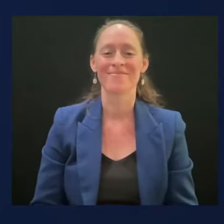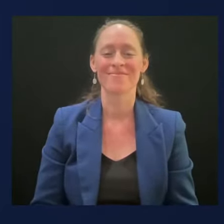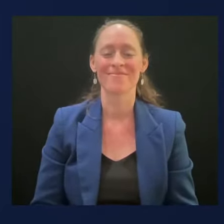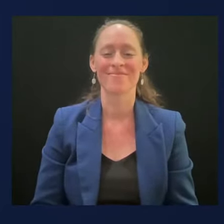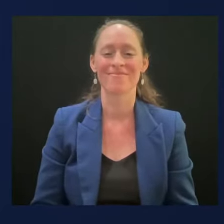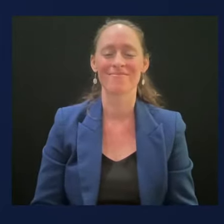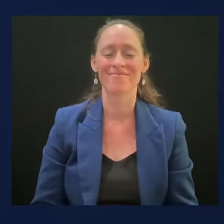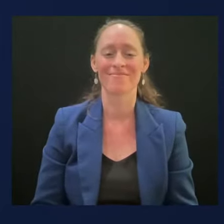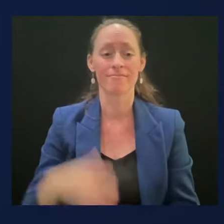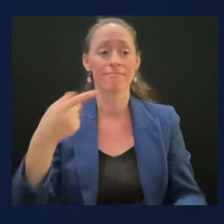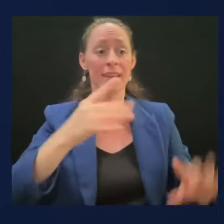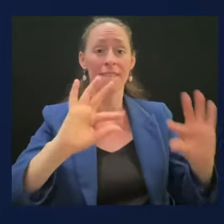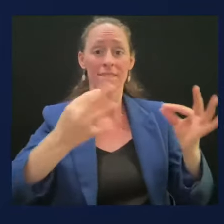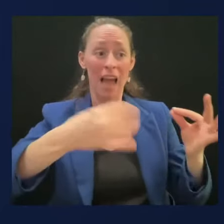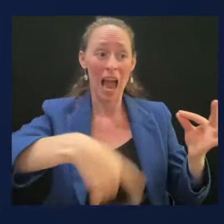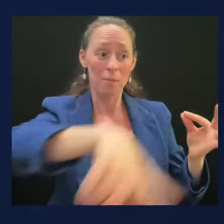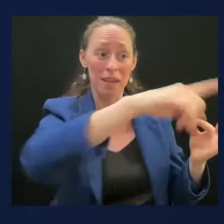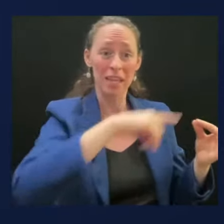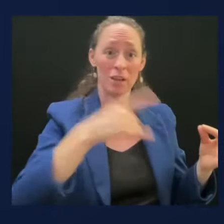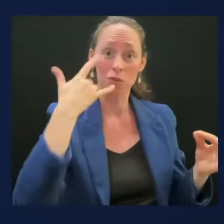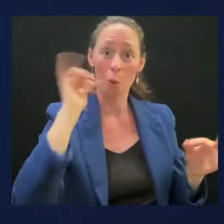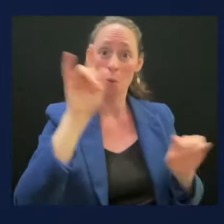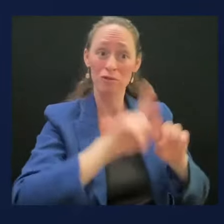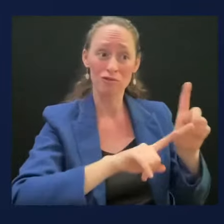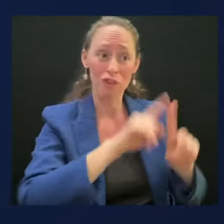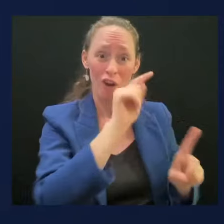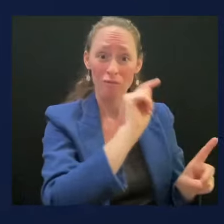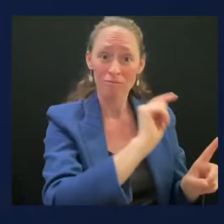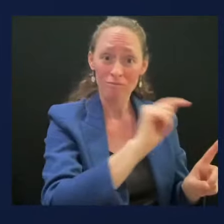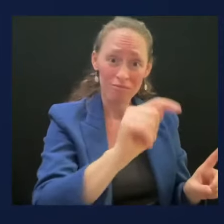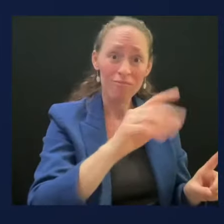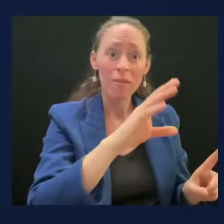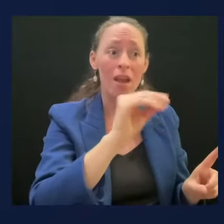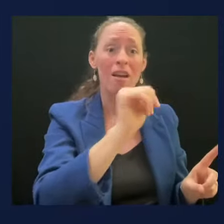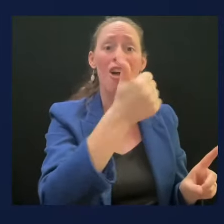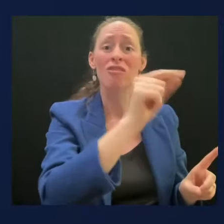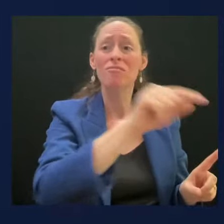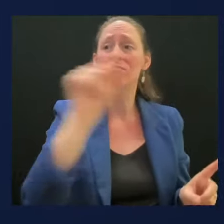I know that each Memorial Day brings new waves of both pride and pain.